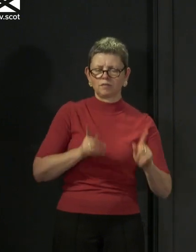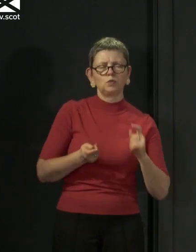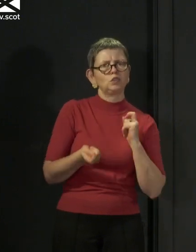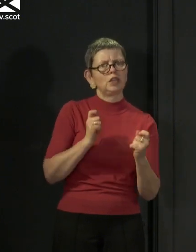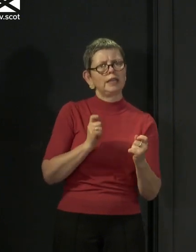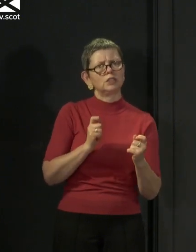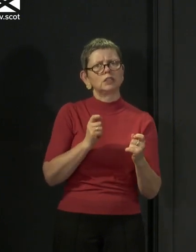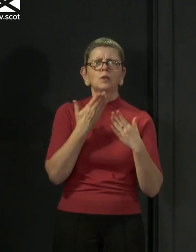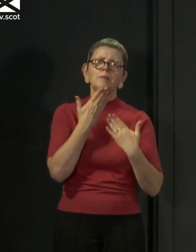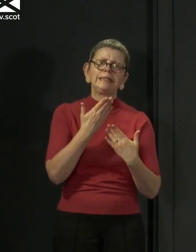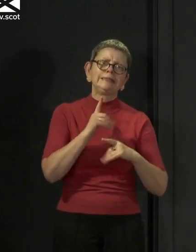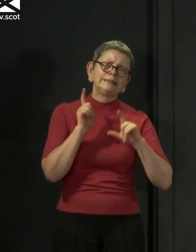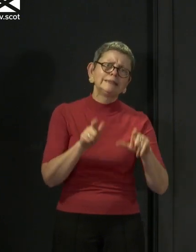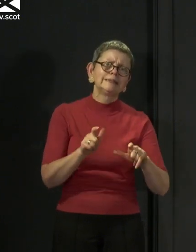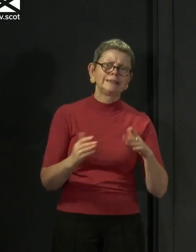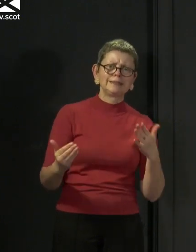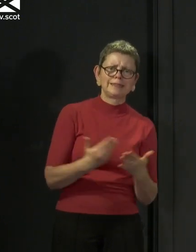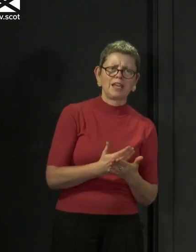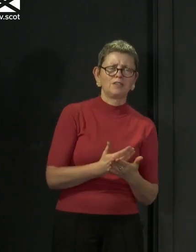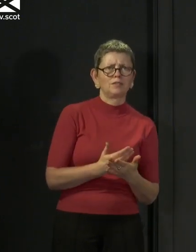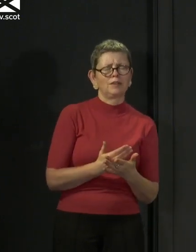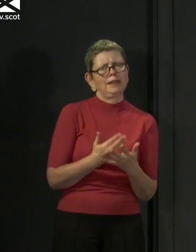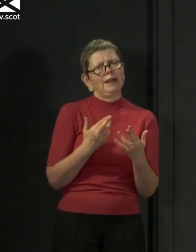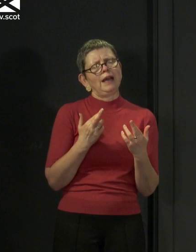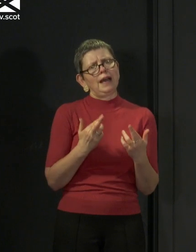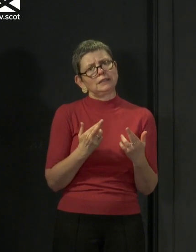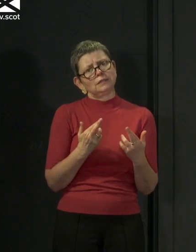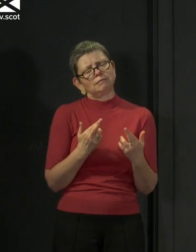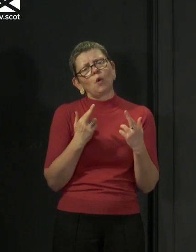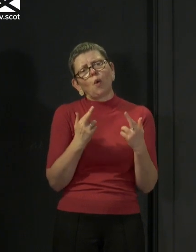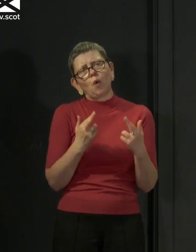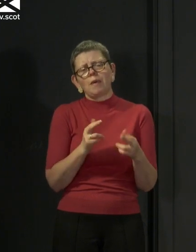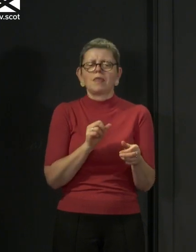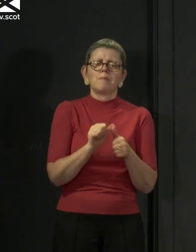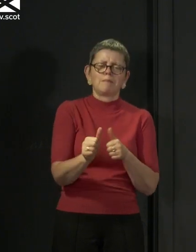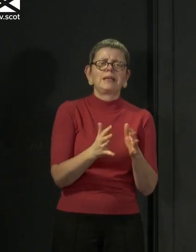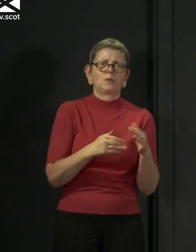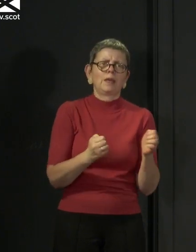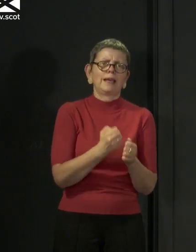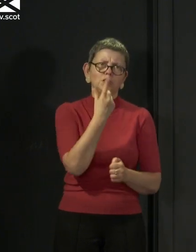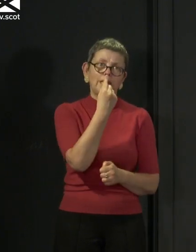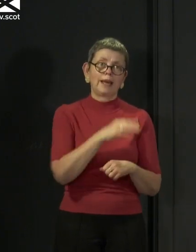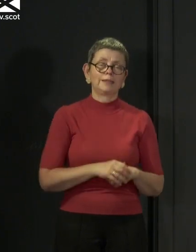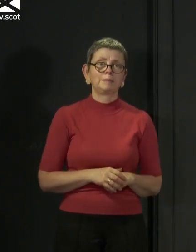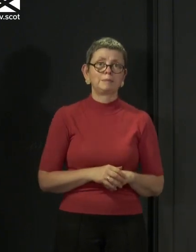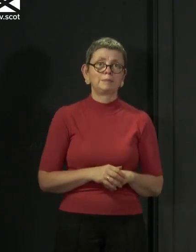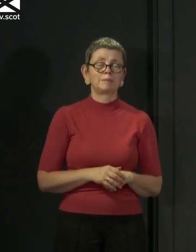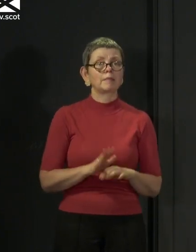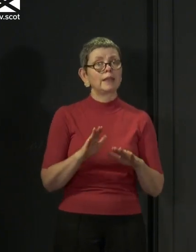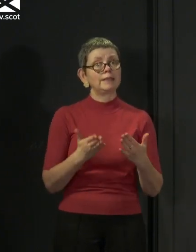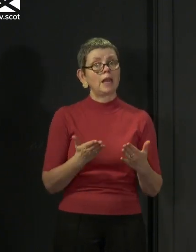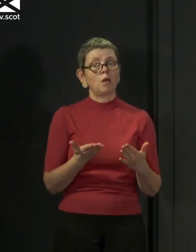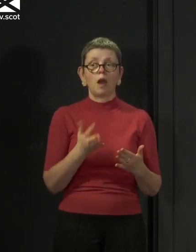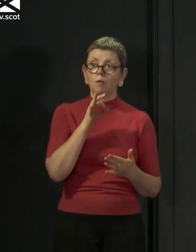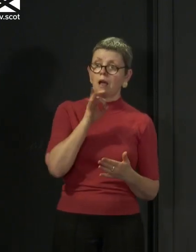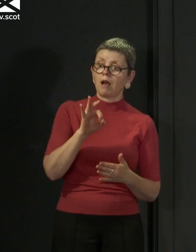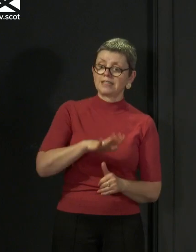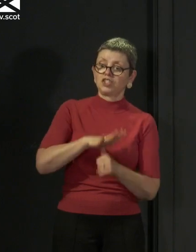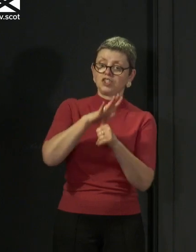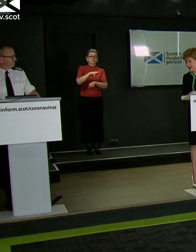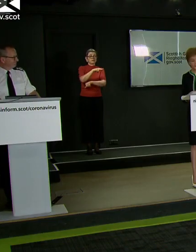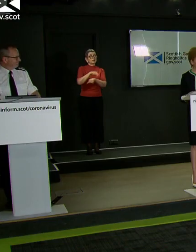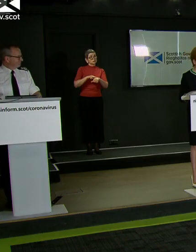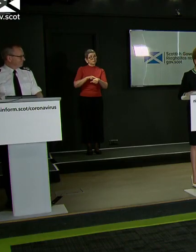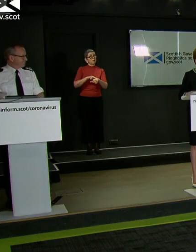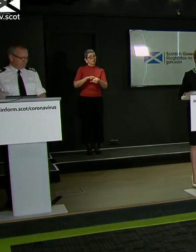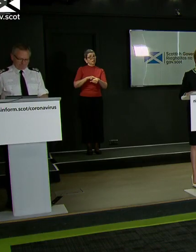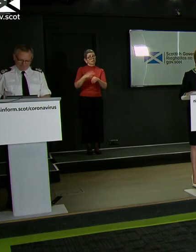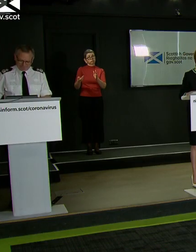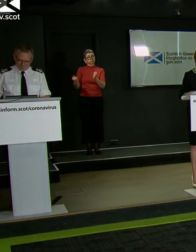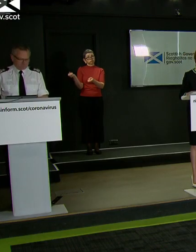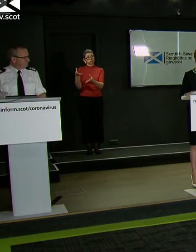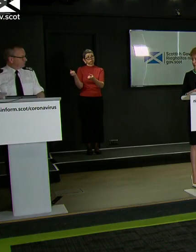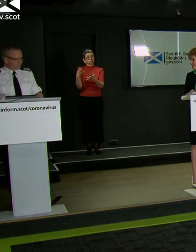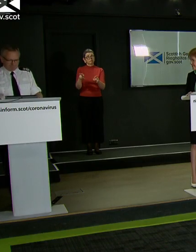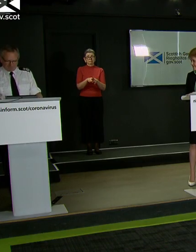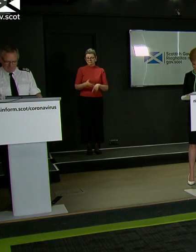And I hope - in these trying circumstances - you all have the best possible weekend.